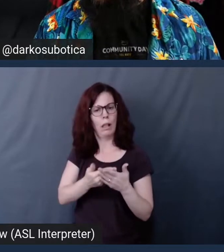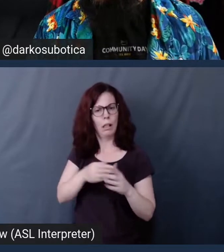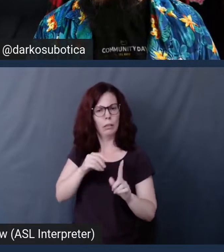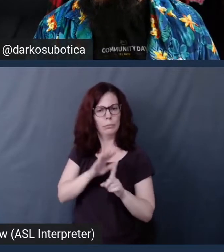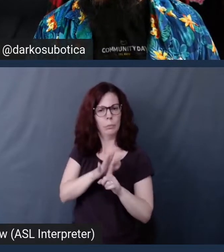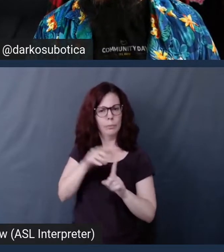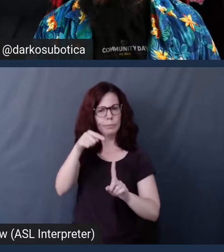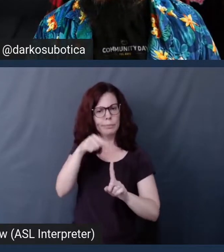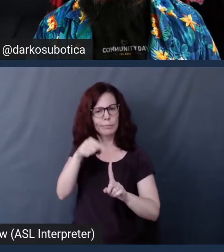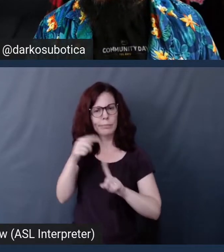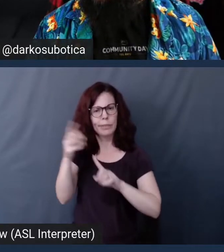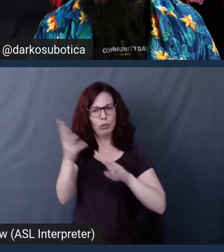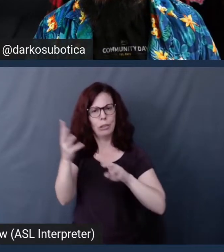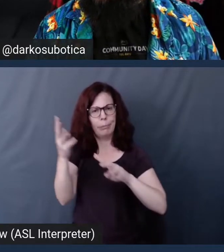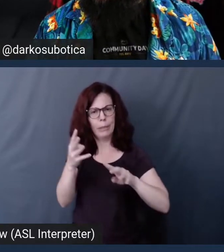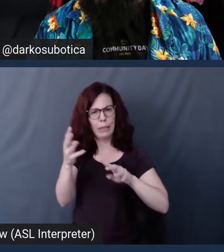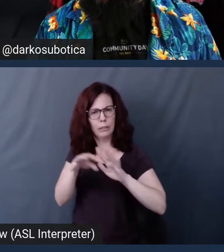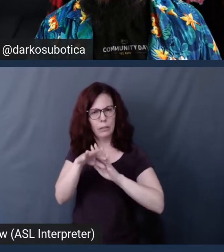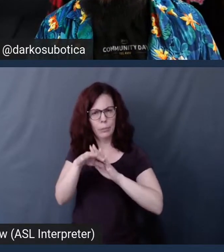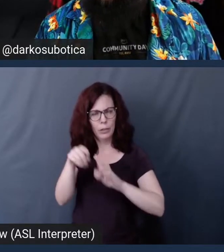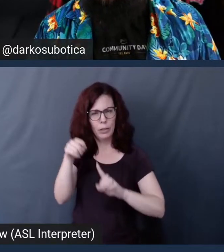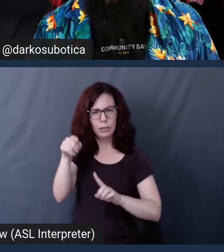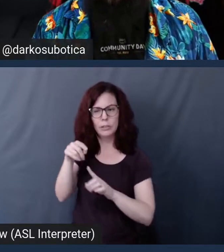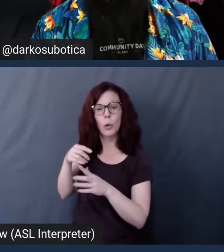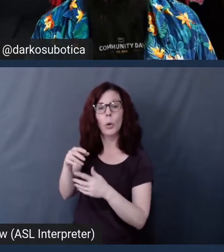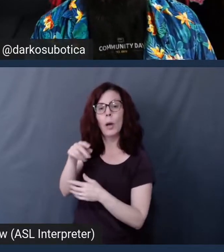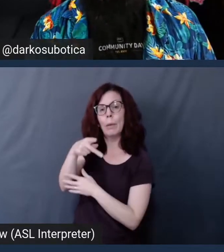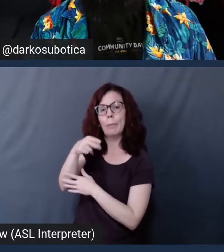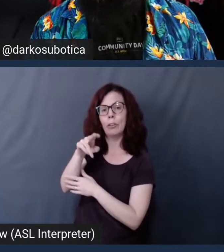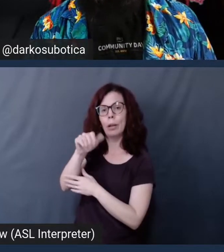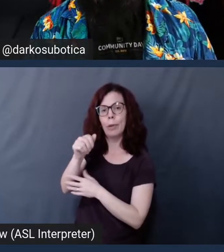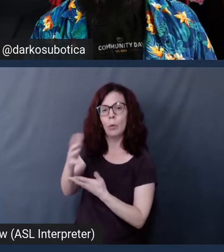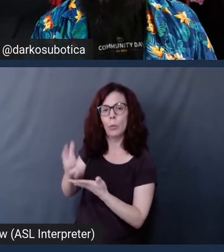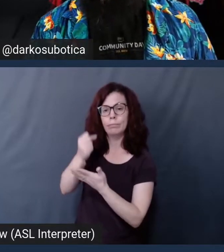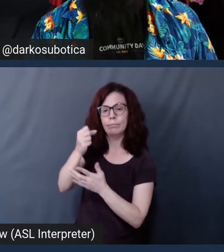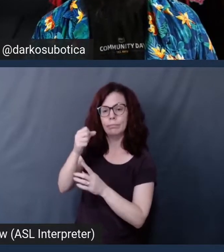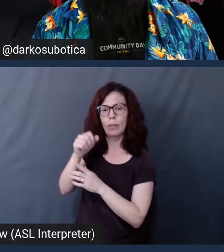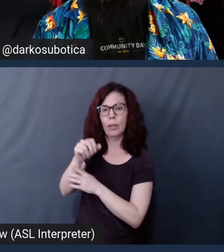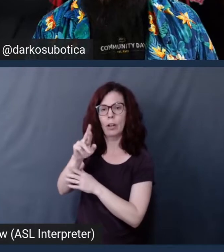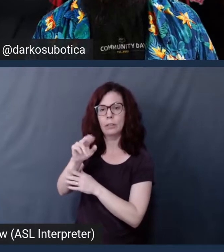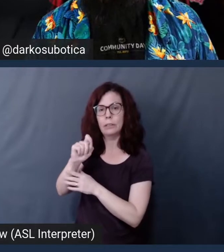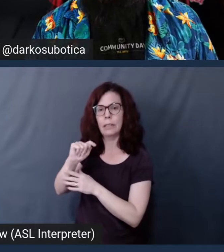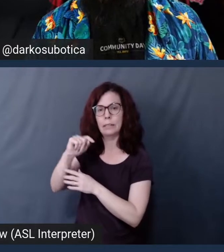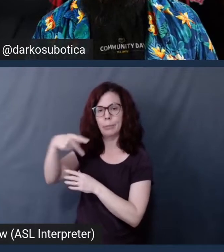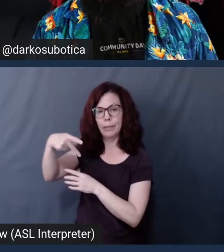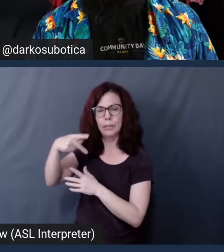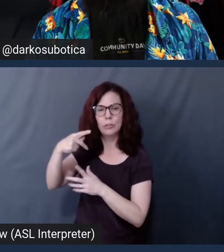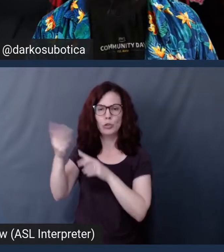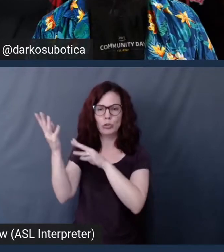So Panorama uses our RTSP to actually stream the video frames directly from the cameras.